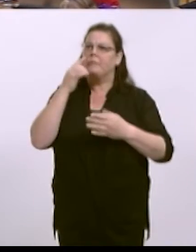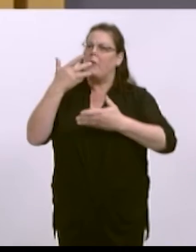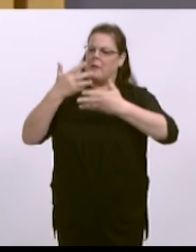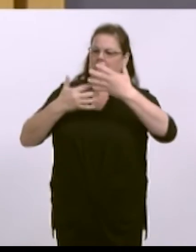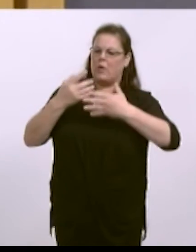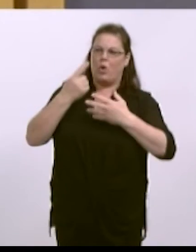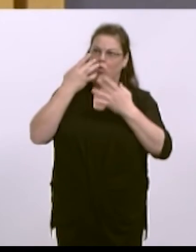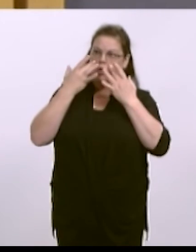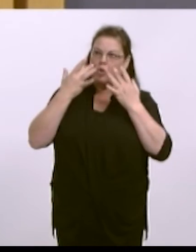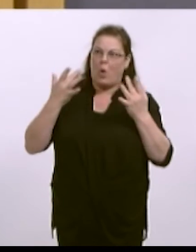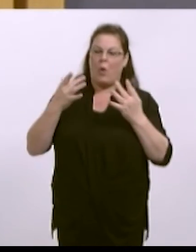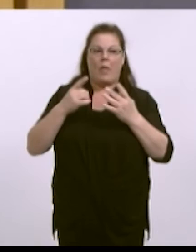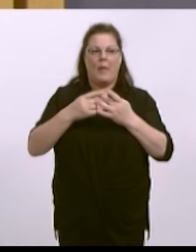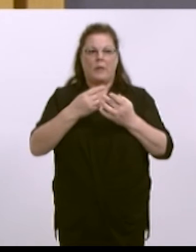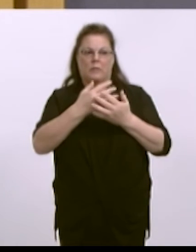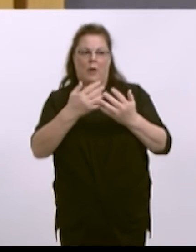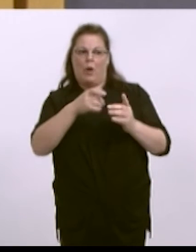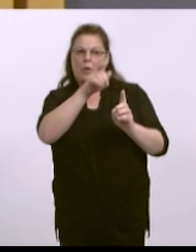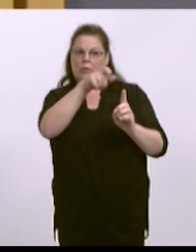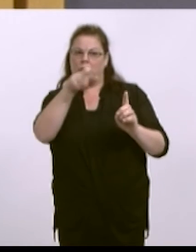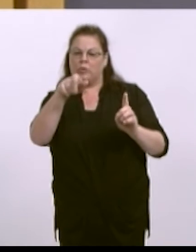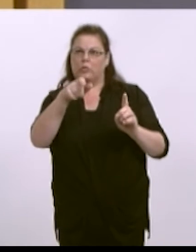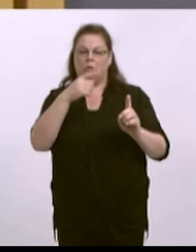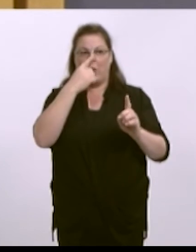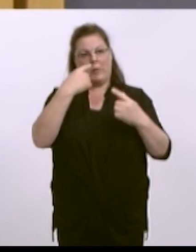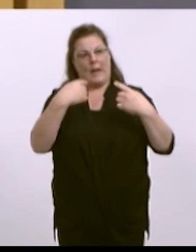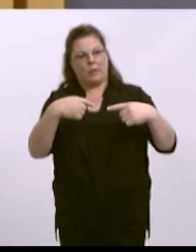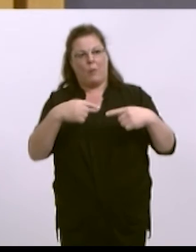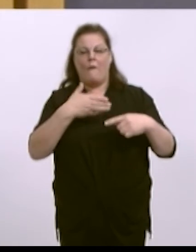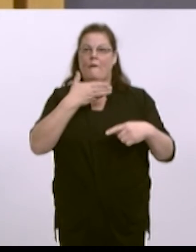increase in the proportion of learners eligible for free school meals achieving five good